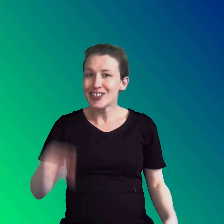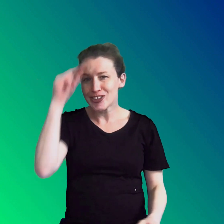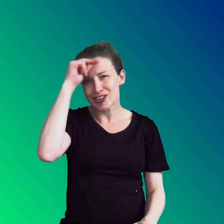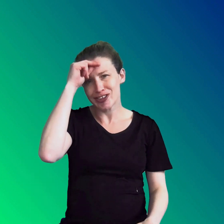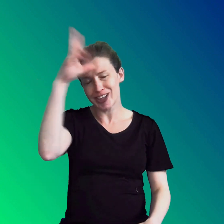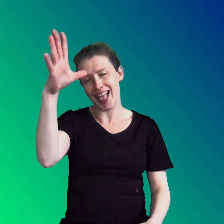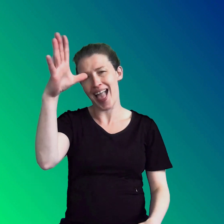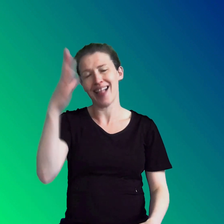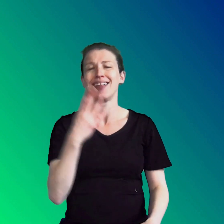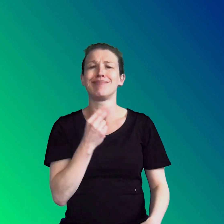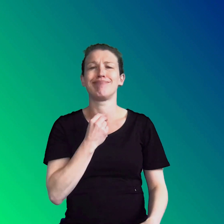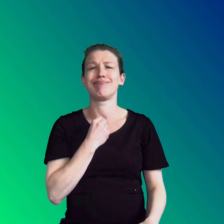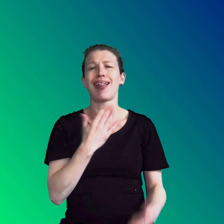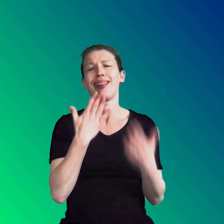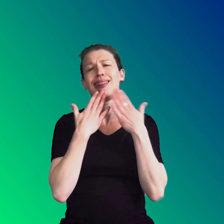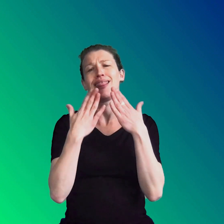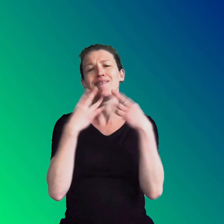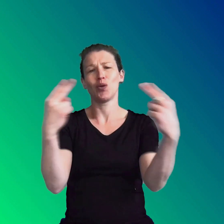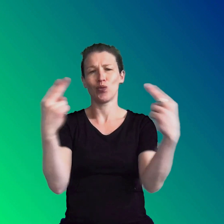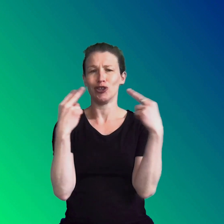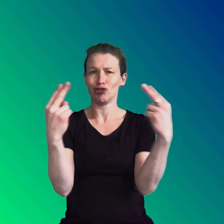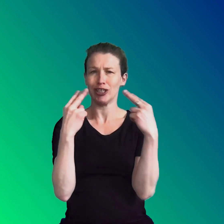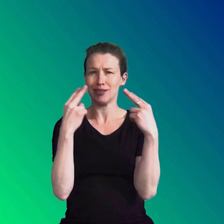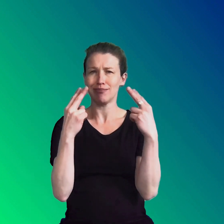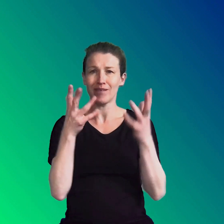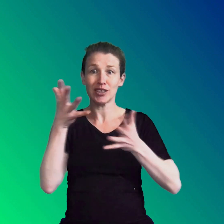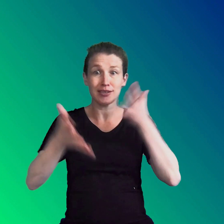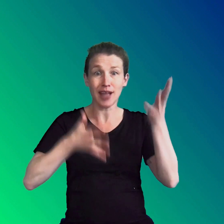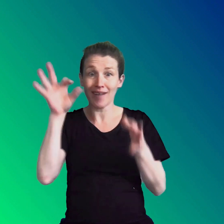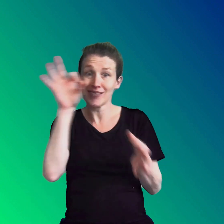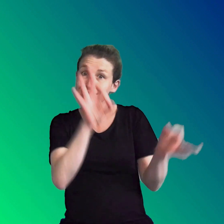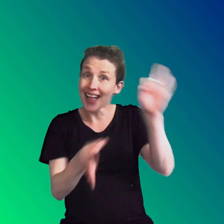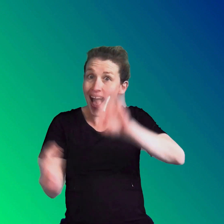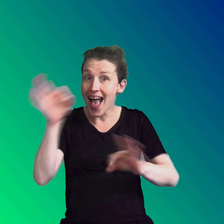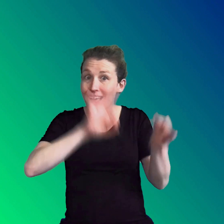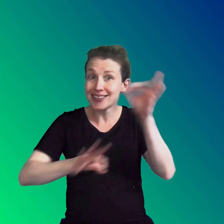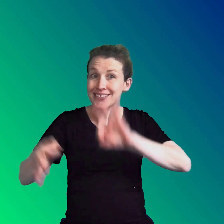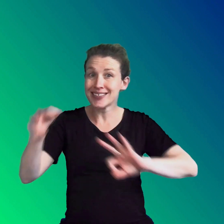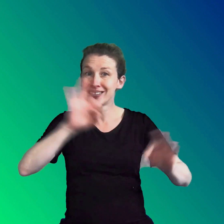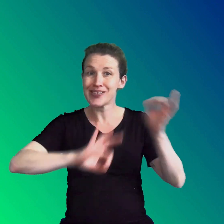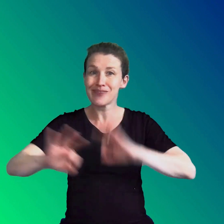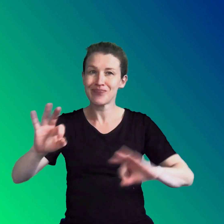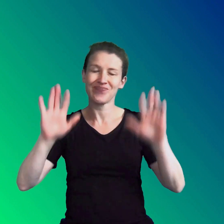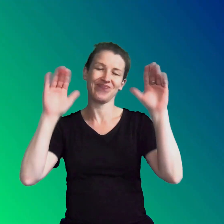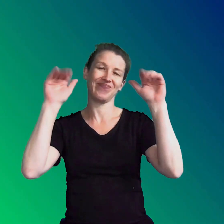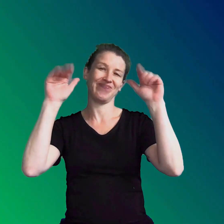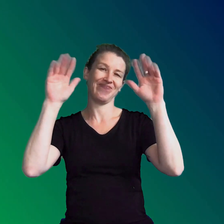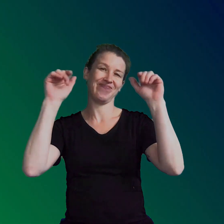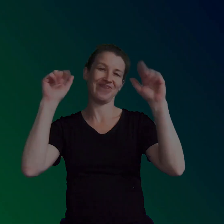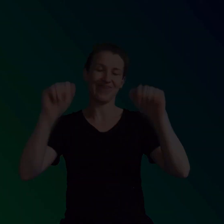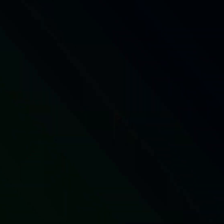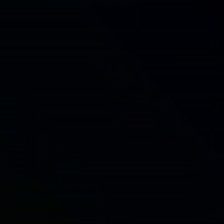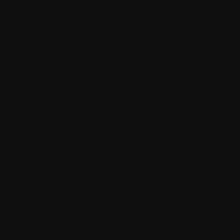I'm Jenna. And, thank you so much for watching Signs of Science. Kia ora!